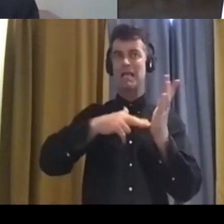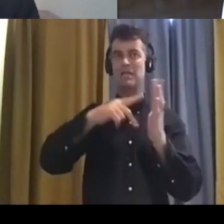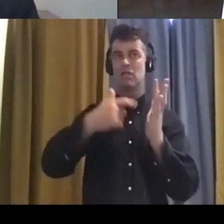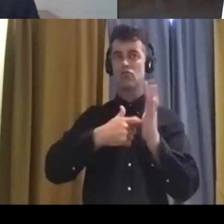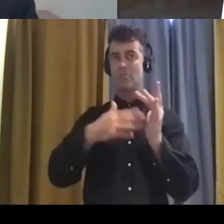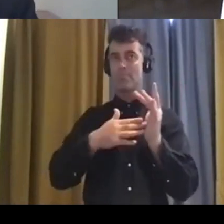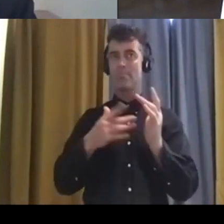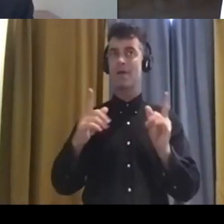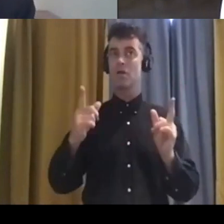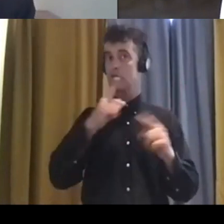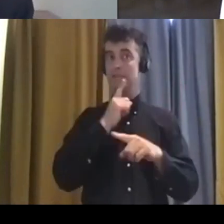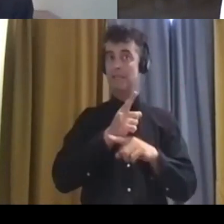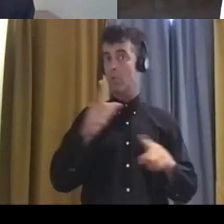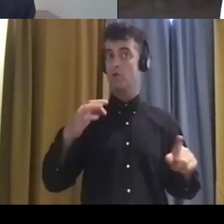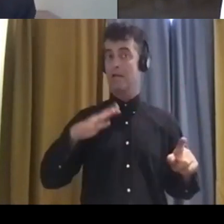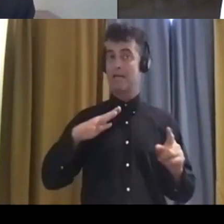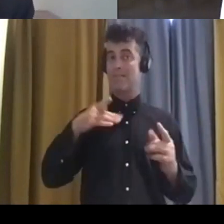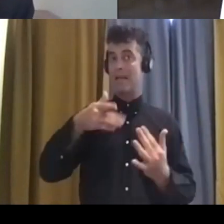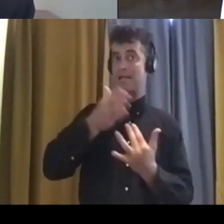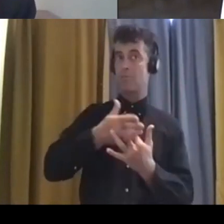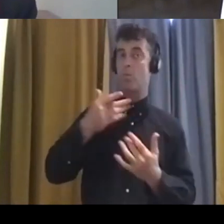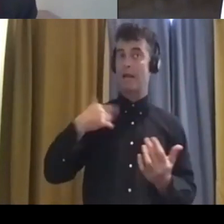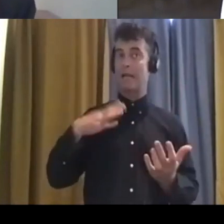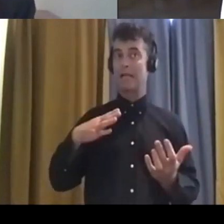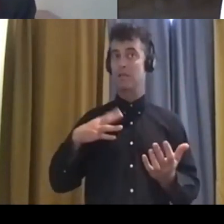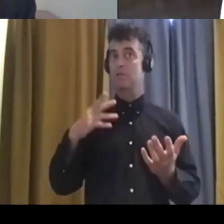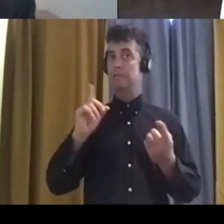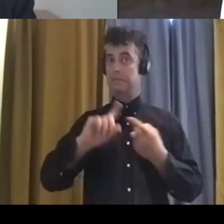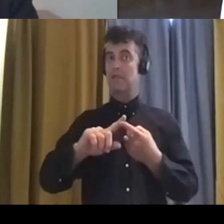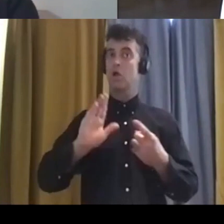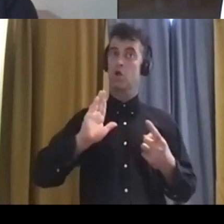we perhaps don't need the interim measure. We still go for the best but we make sure